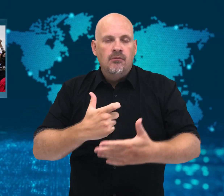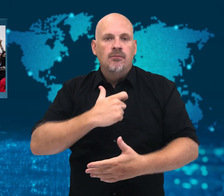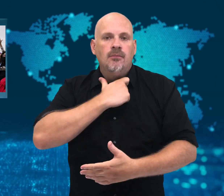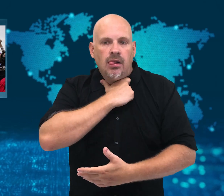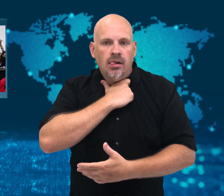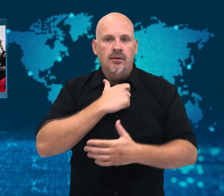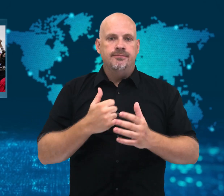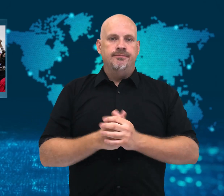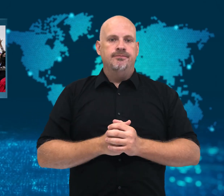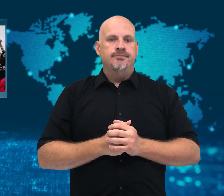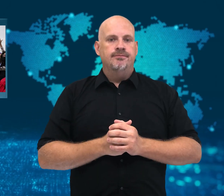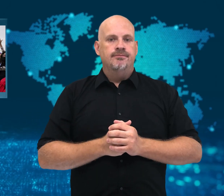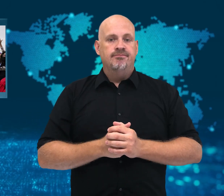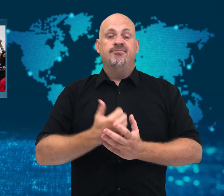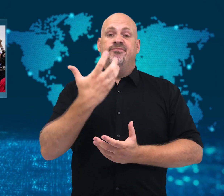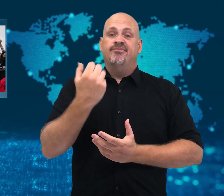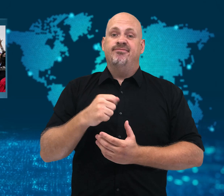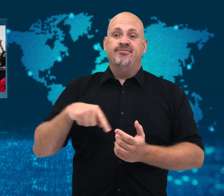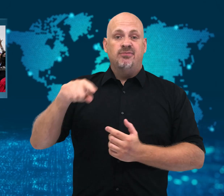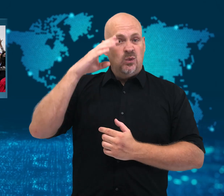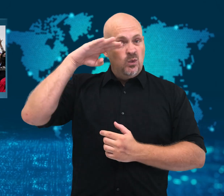In some places,